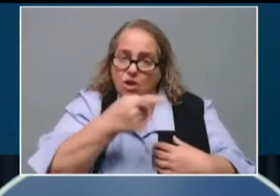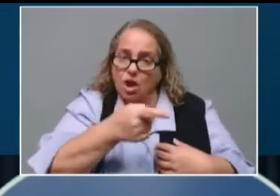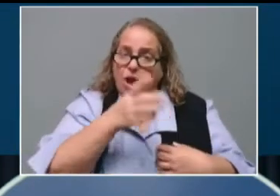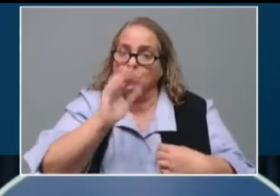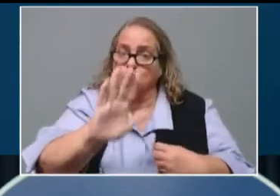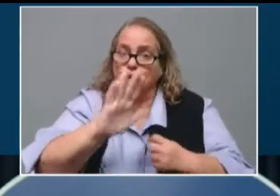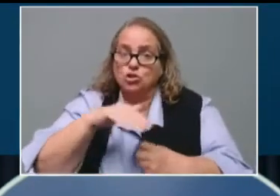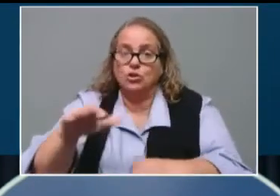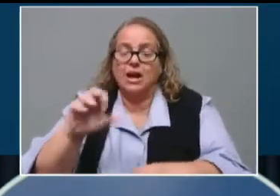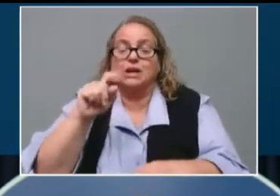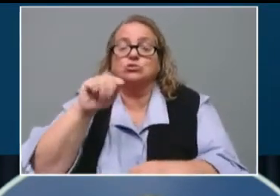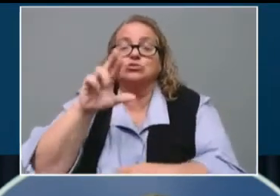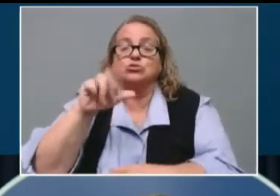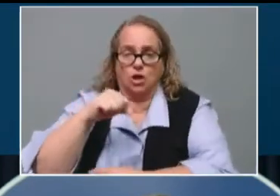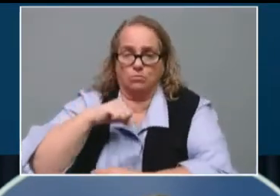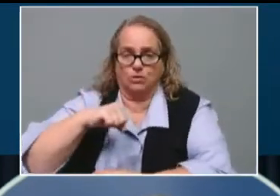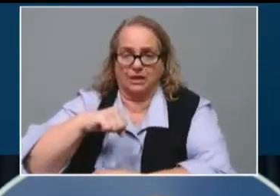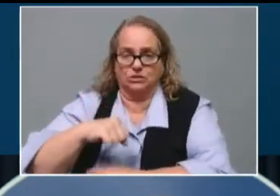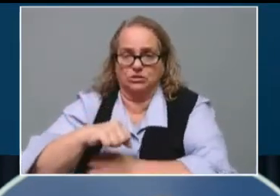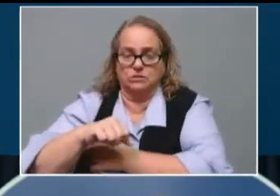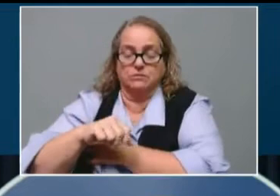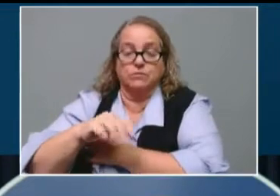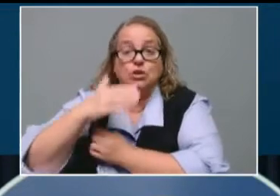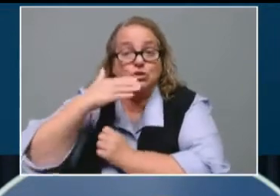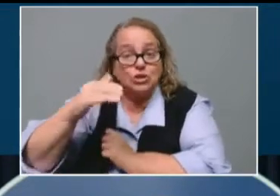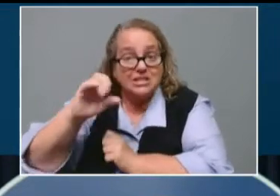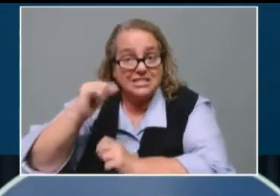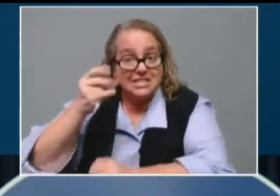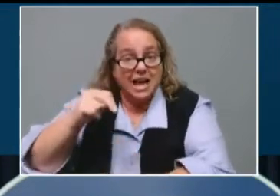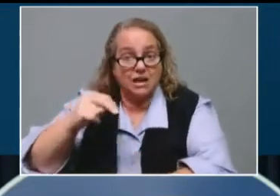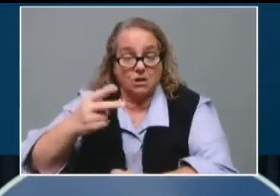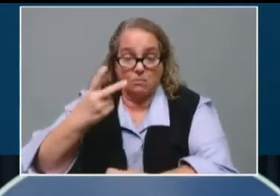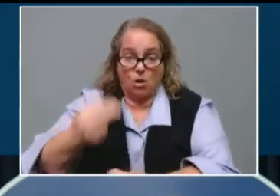protection as a good sign both nationally and while today is the first